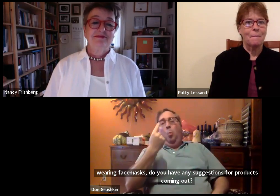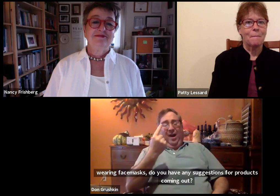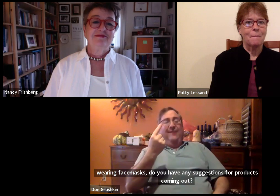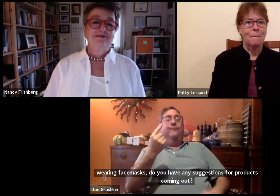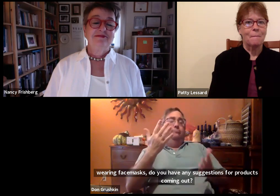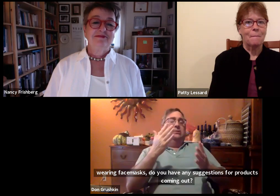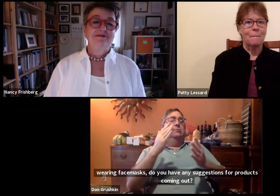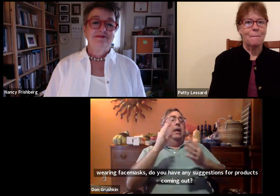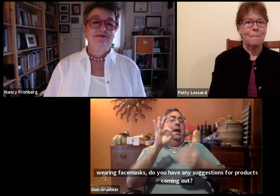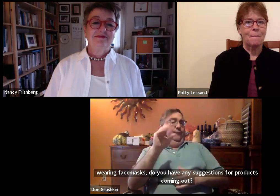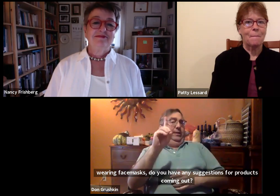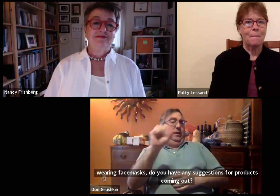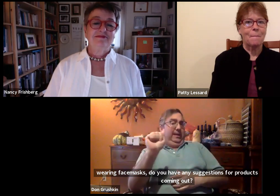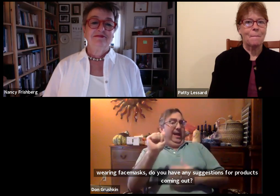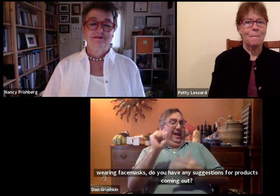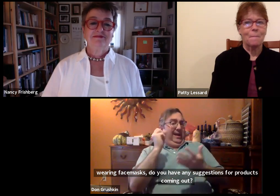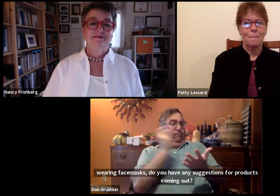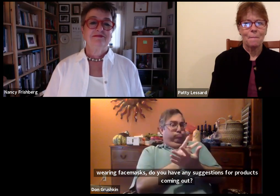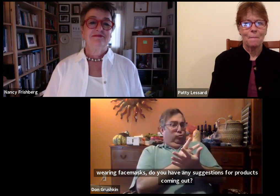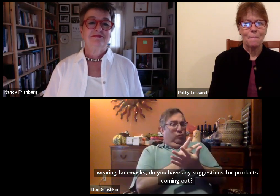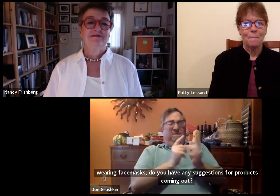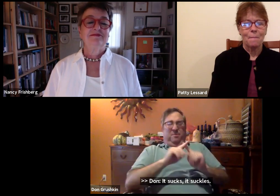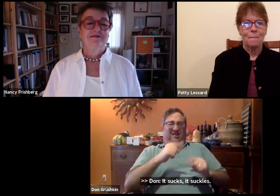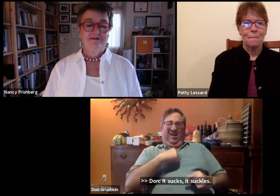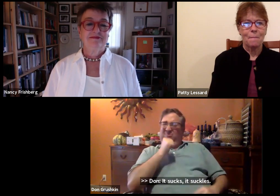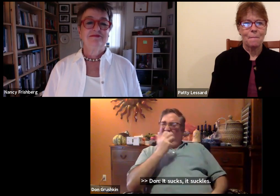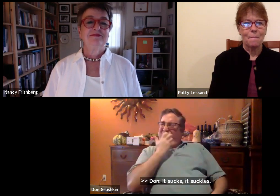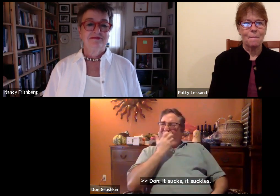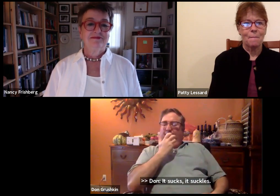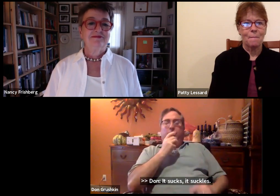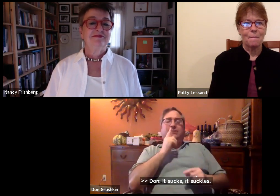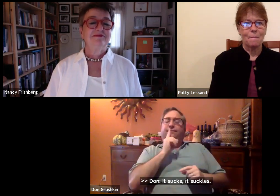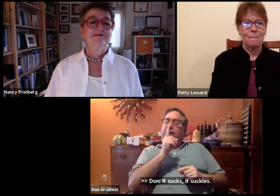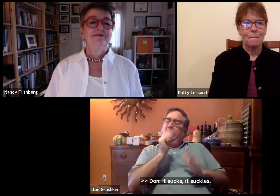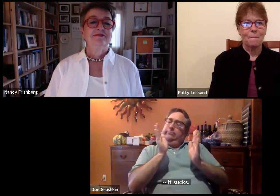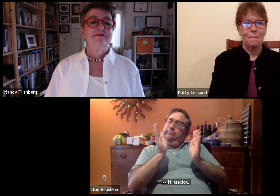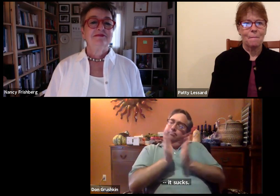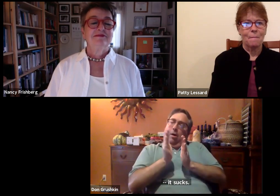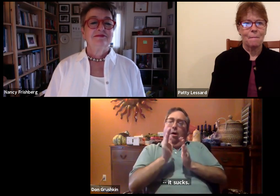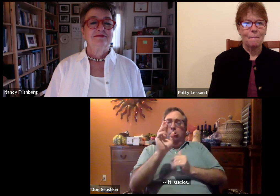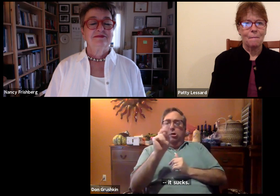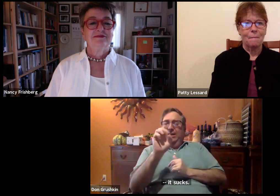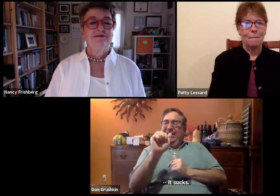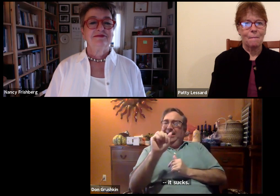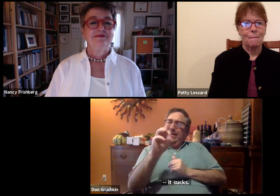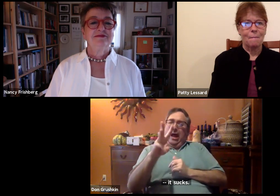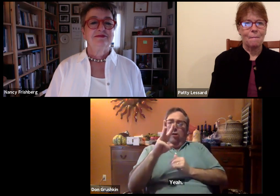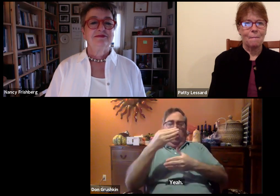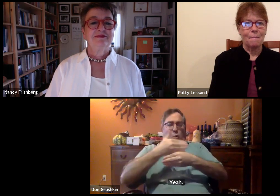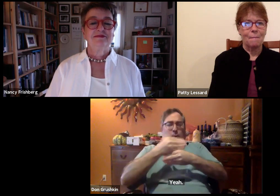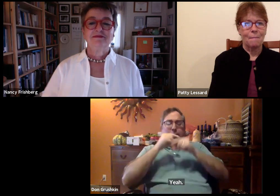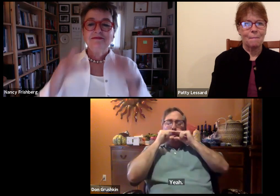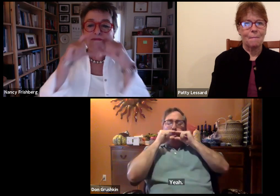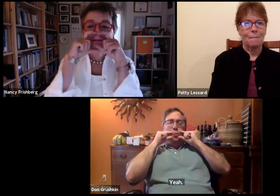suckles. -- it sucks. Yeah. But there are a few masks that